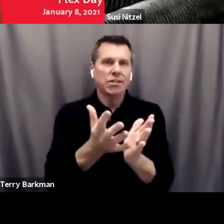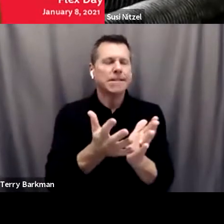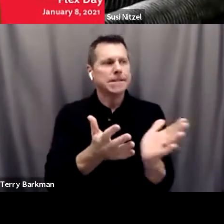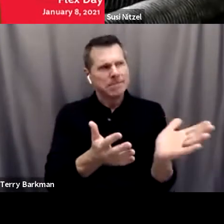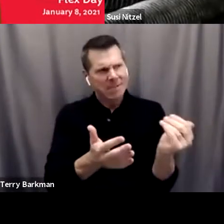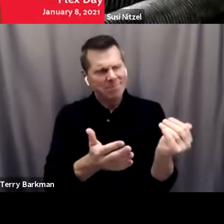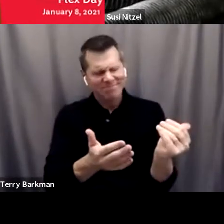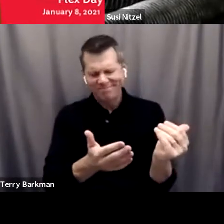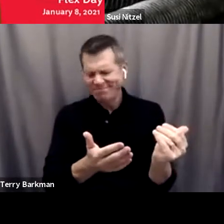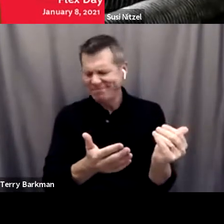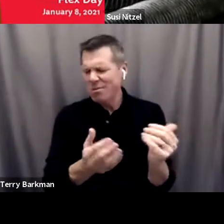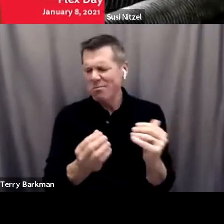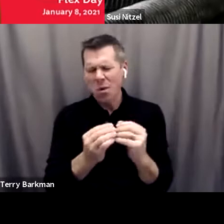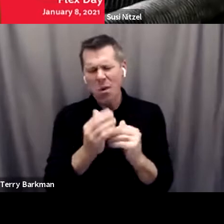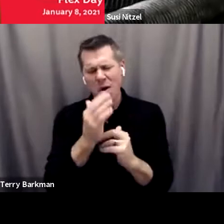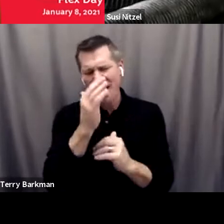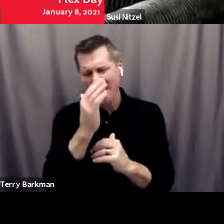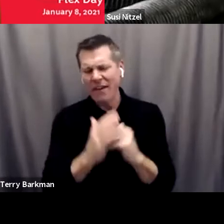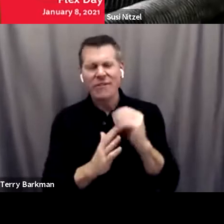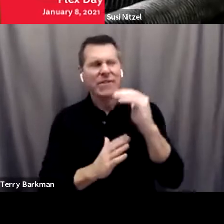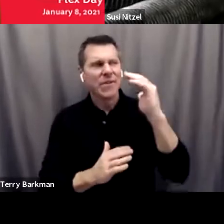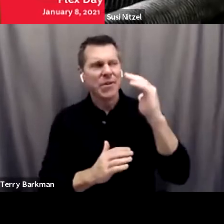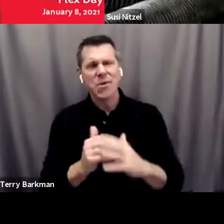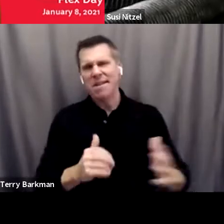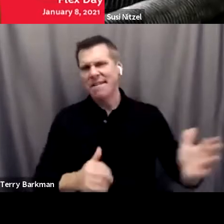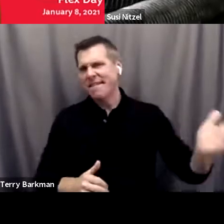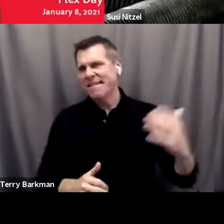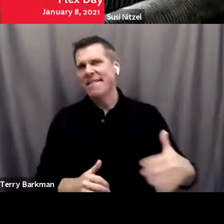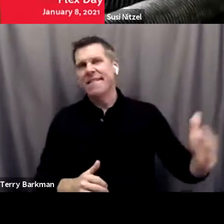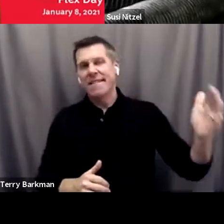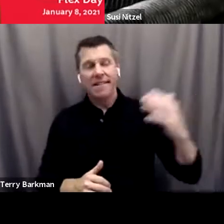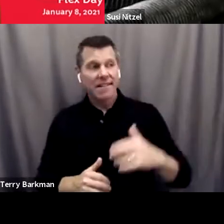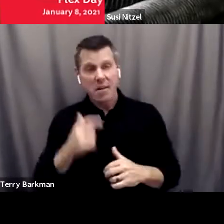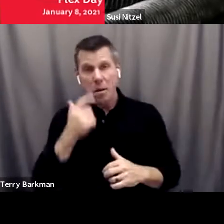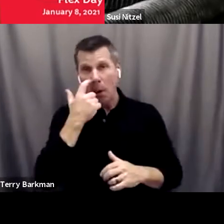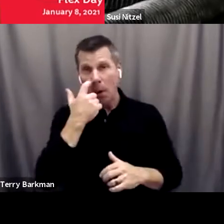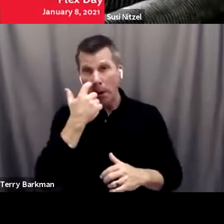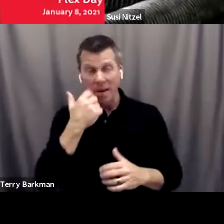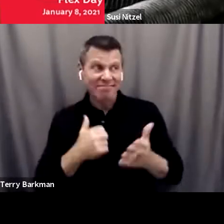office hours are, because we hear a lot of times students aren't coming office hours right there, they're not utilizing those